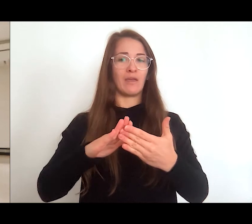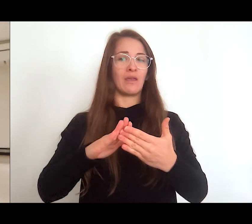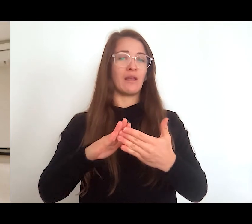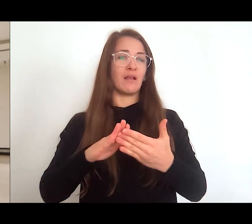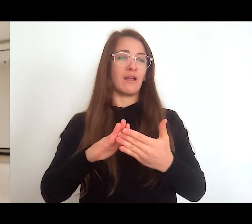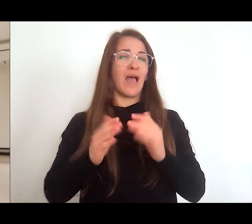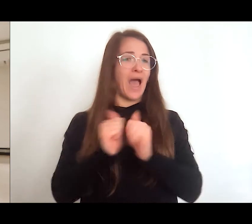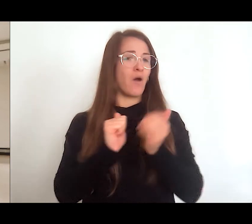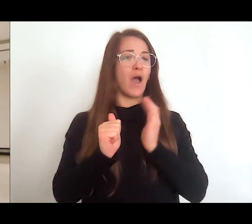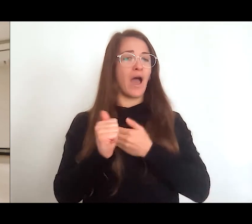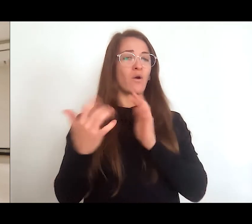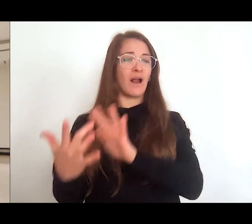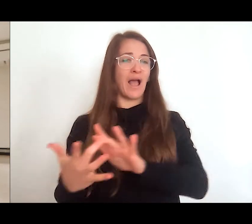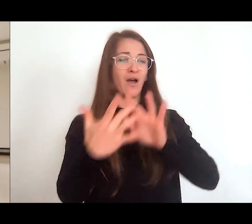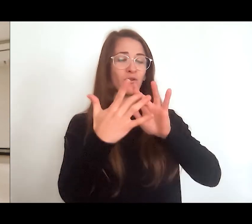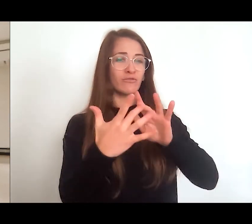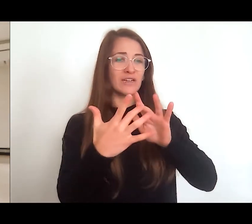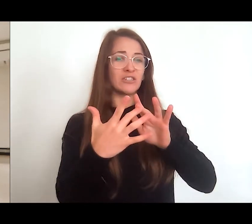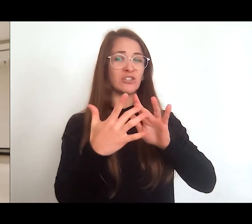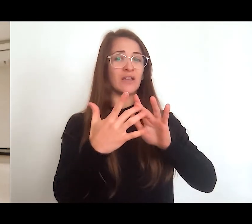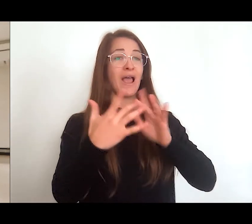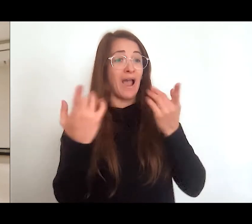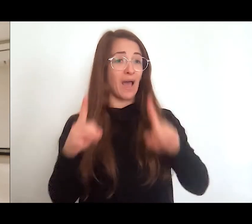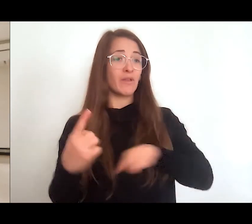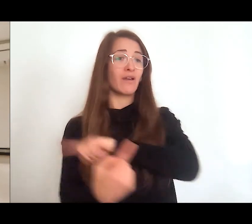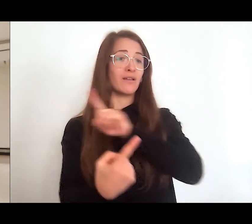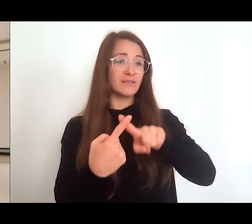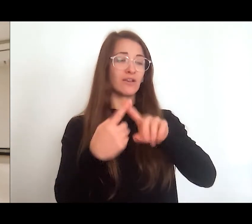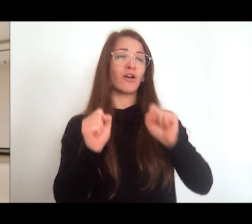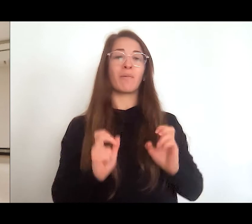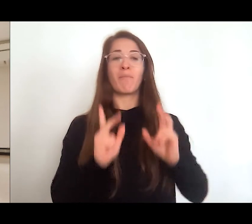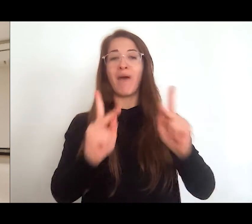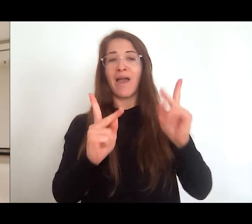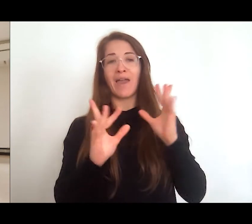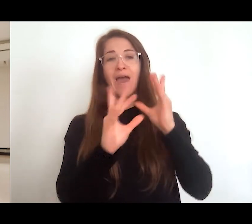AVAILABLE REALLY BECAME THE WAY THAT OUTREACH HADN'T BEEN DONE